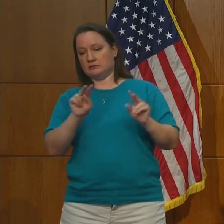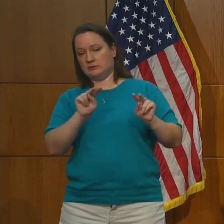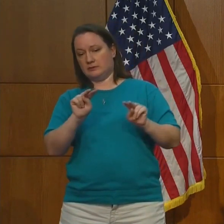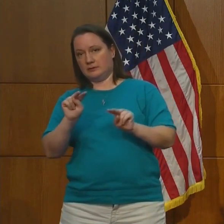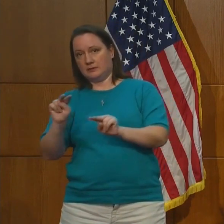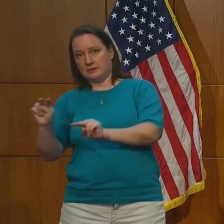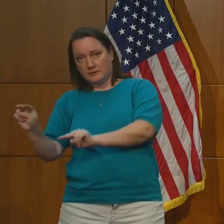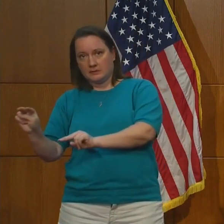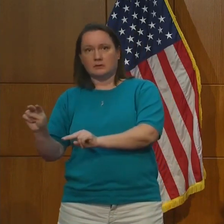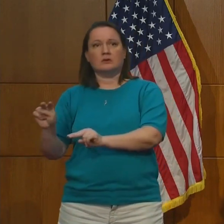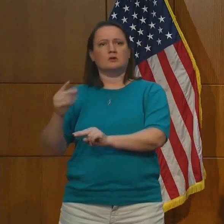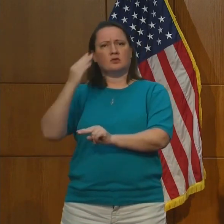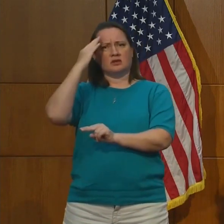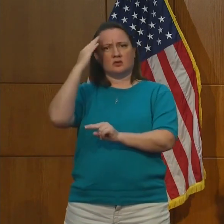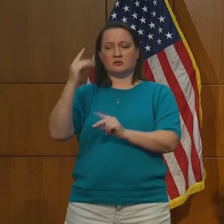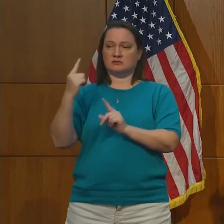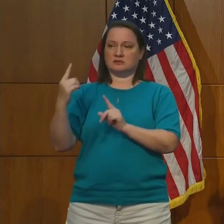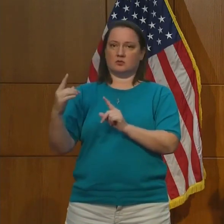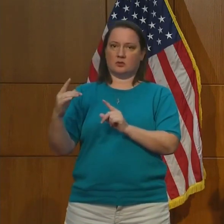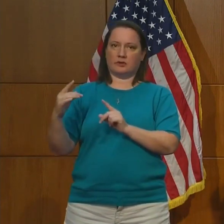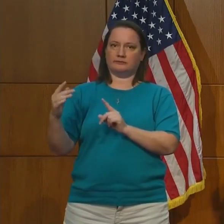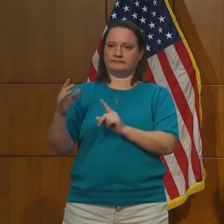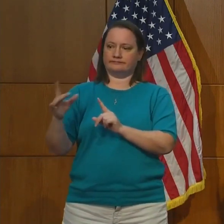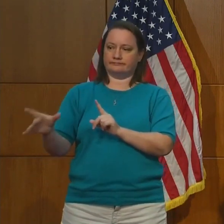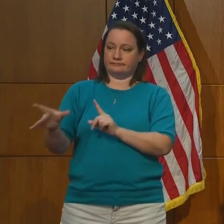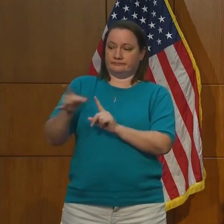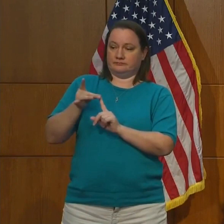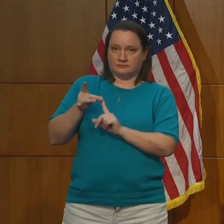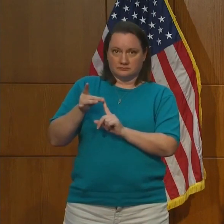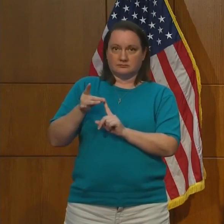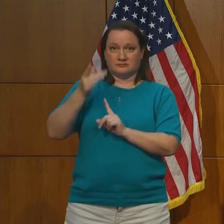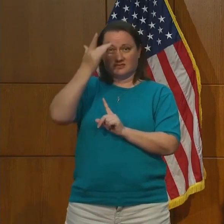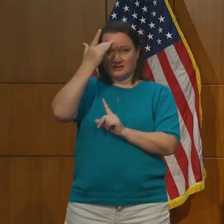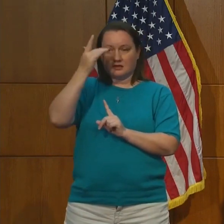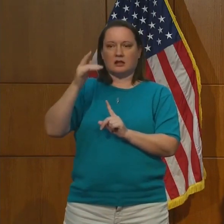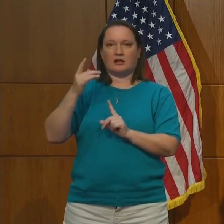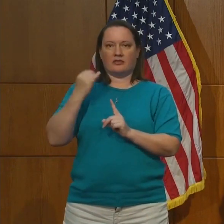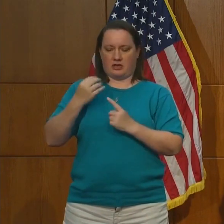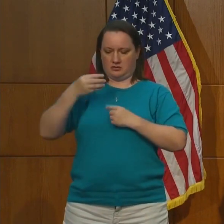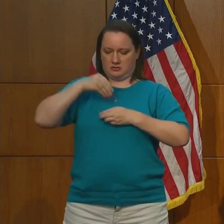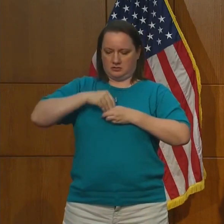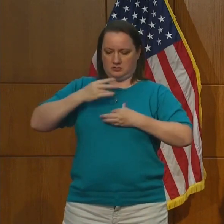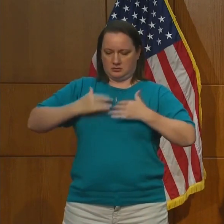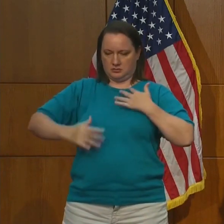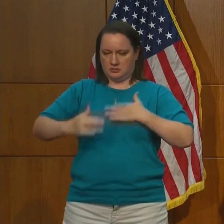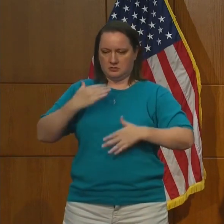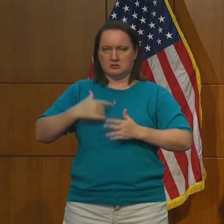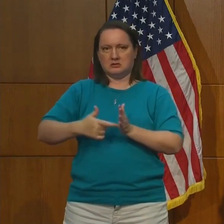YOU KNOW WE LOOK AT TO WAIT AT MAKE UP CHANGE IN GUIDELINES